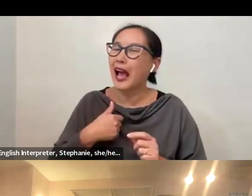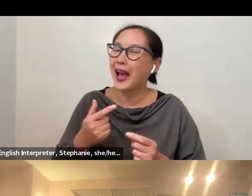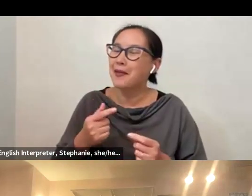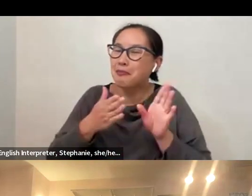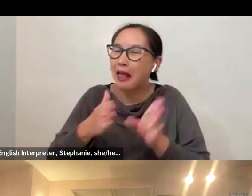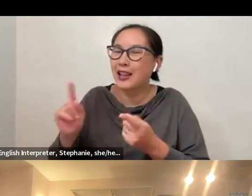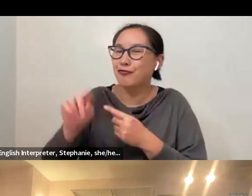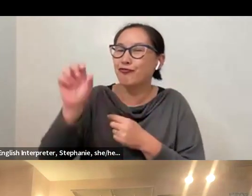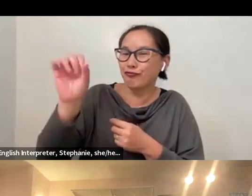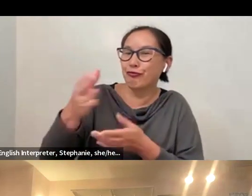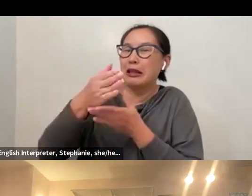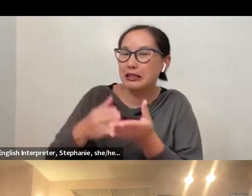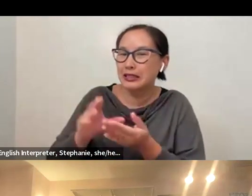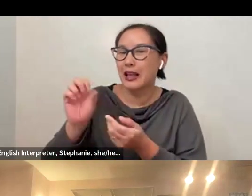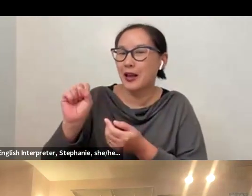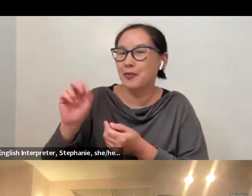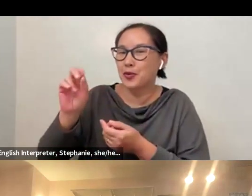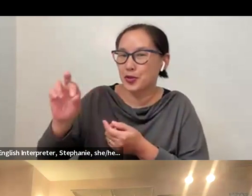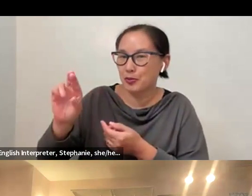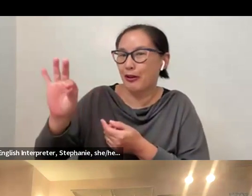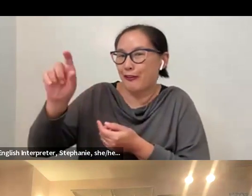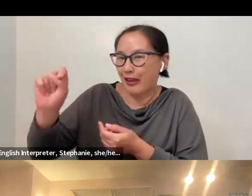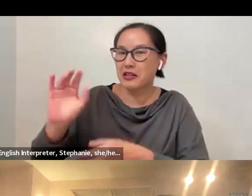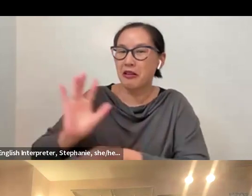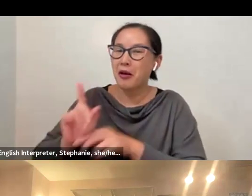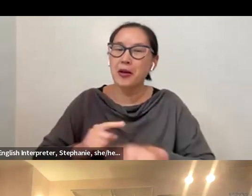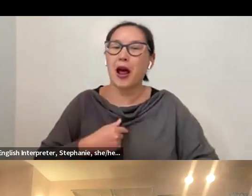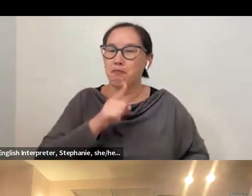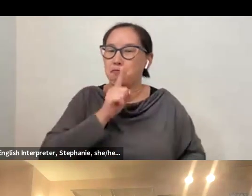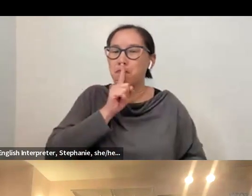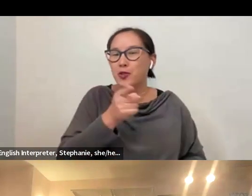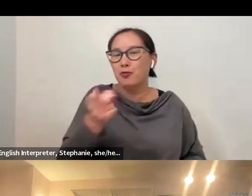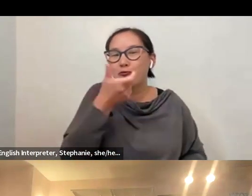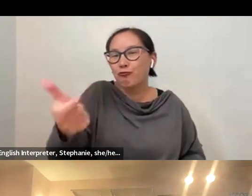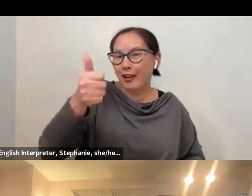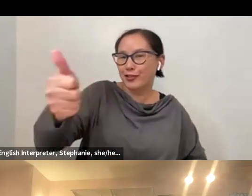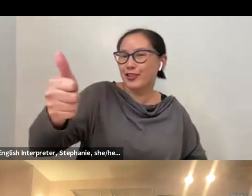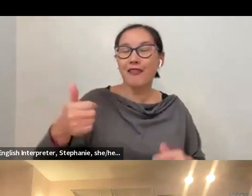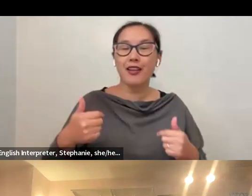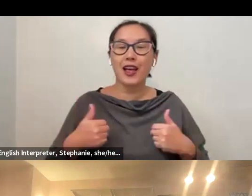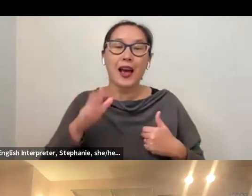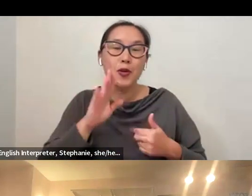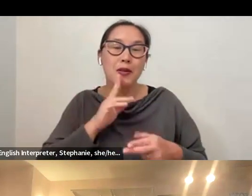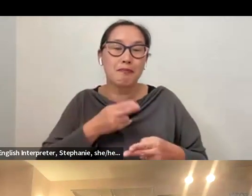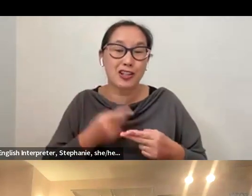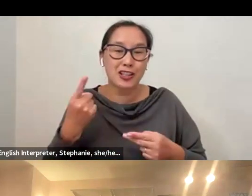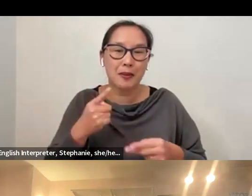but I should leave that for the audience to watch on their own. I'm going to mention something in the fiction space,